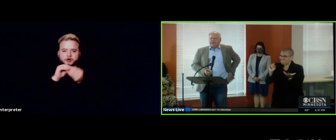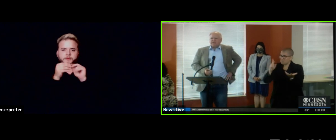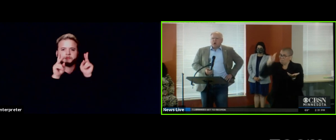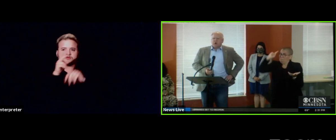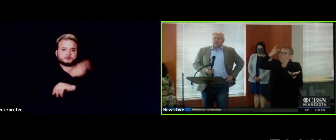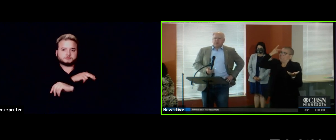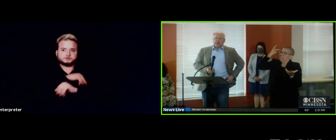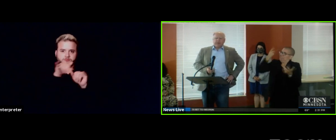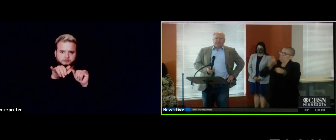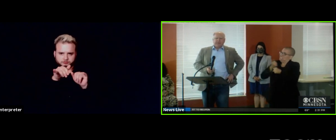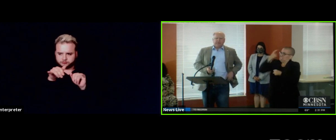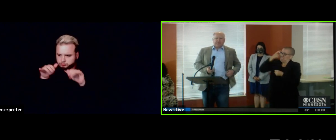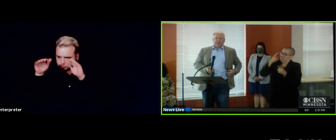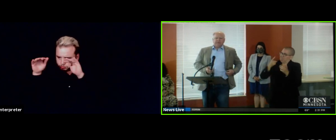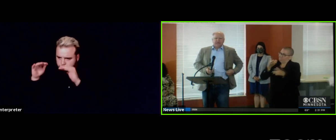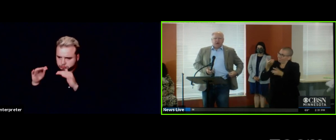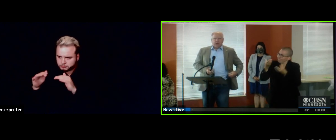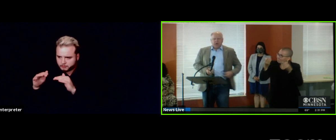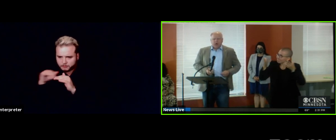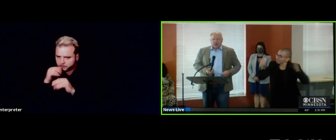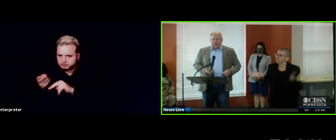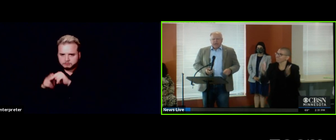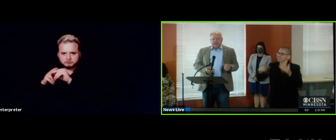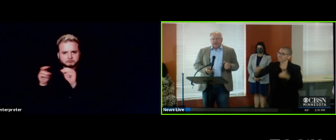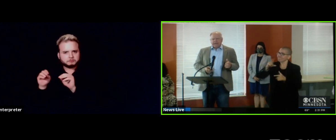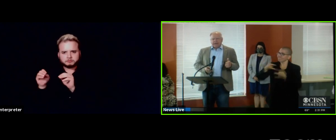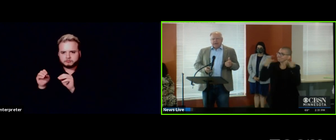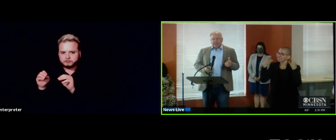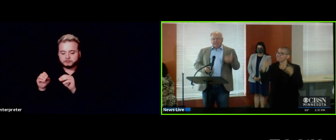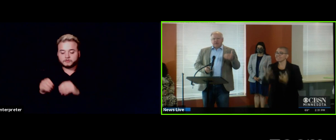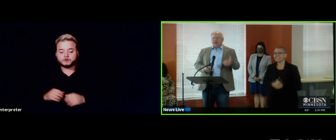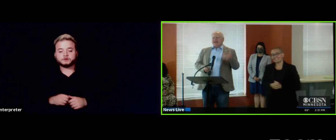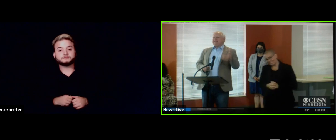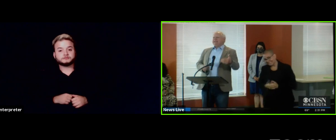that's the hardest part about this that been saying all along that if you're not seeing